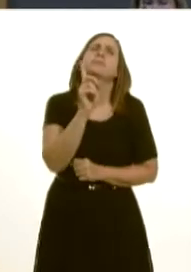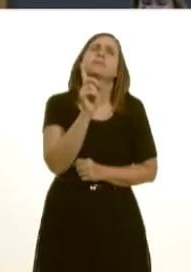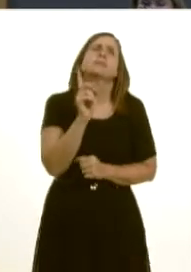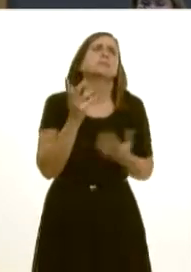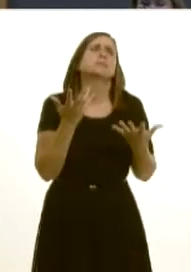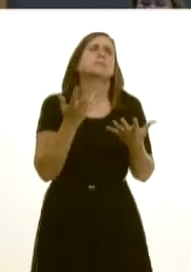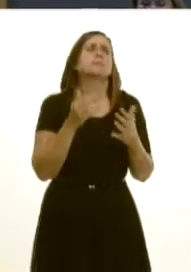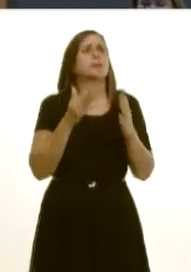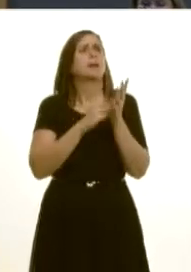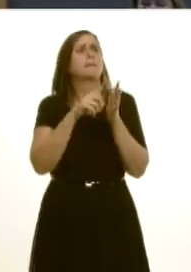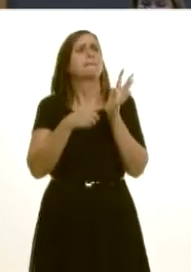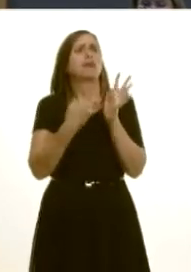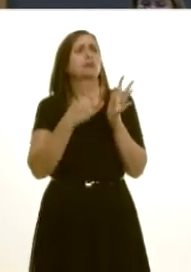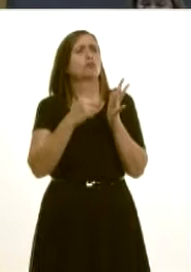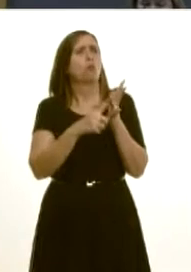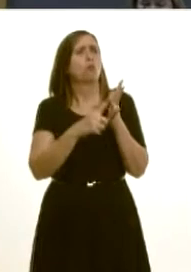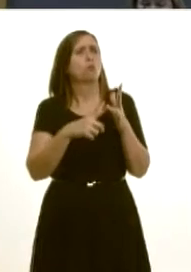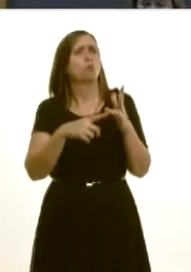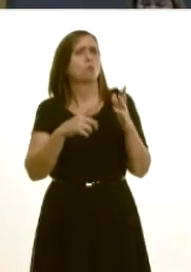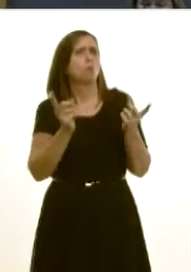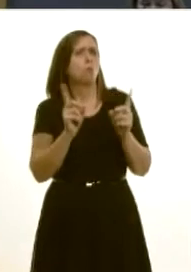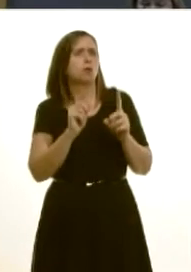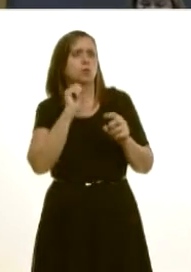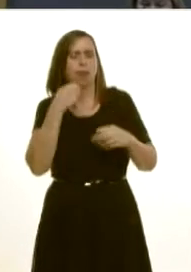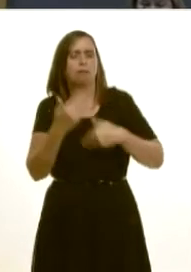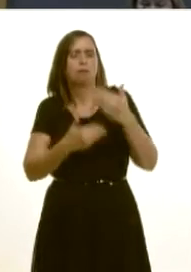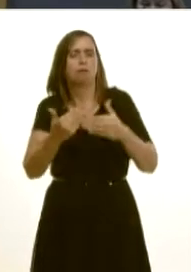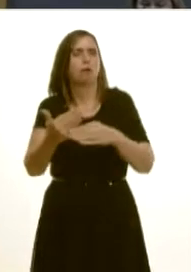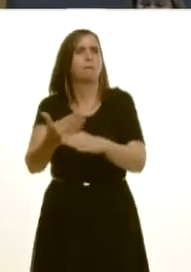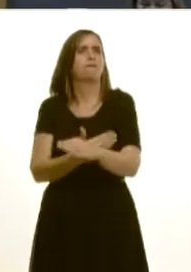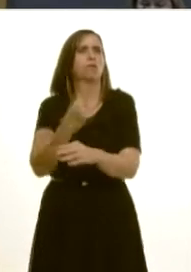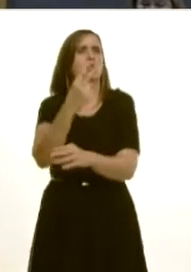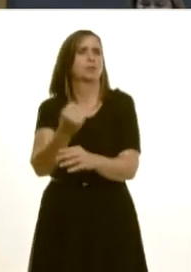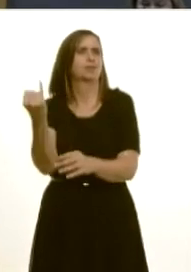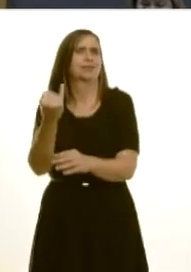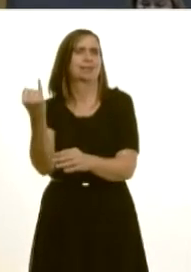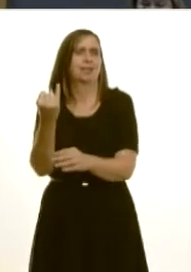work on the metro can start before 2016 and that at least part of it will be completed